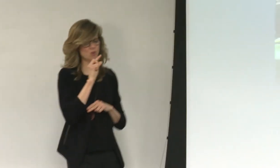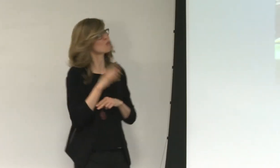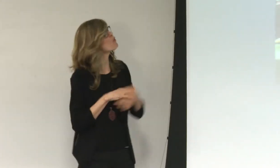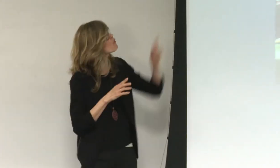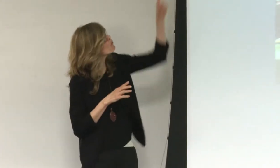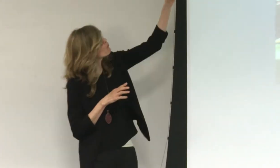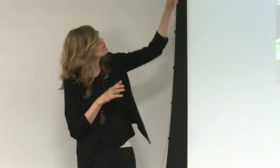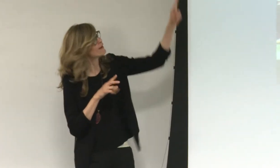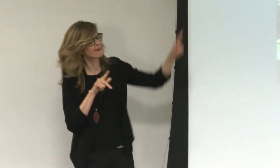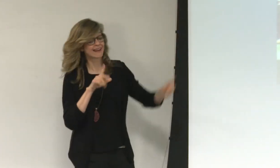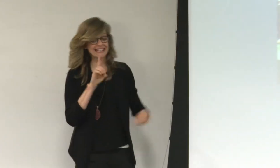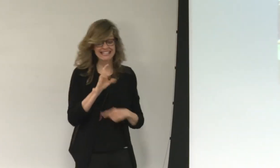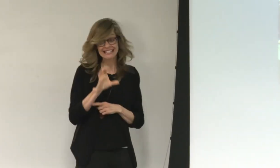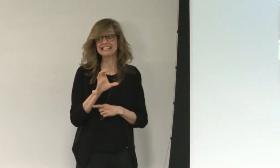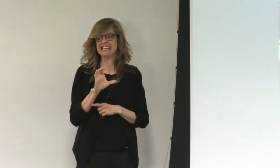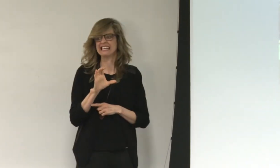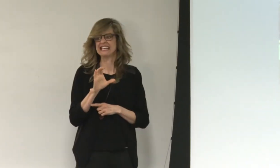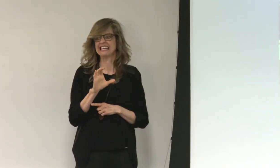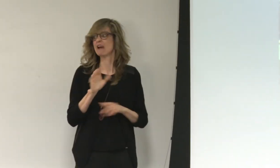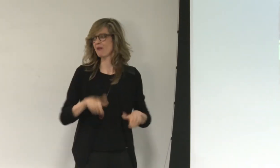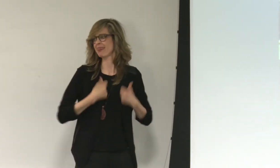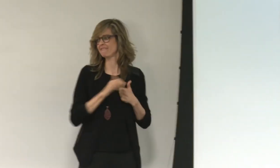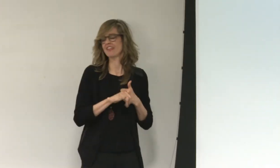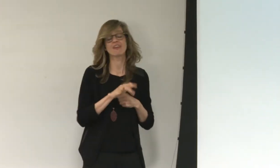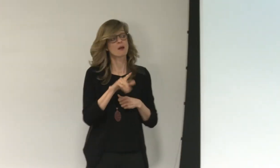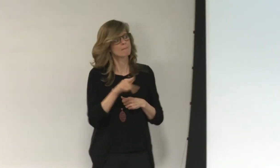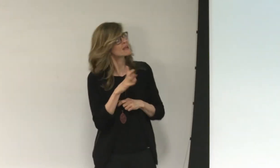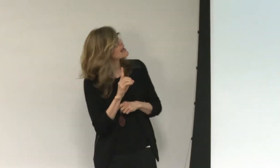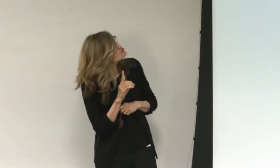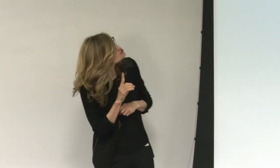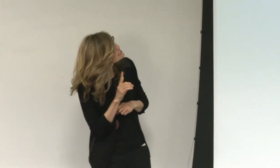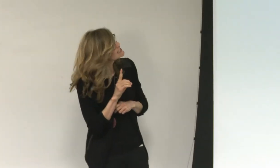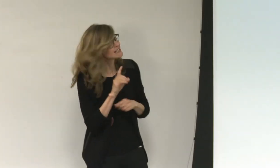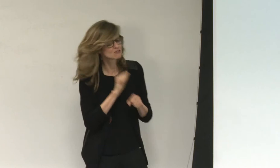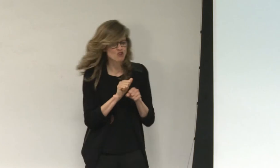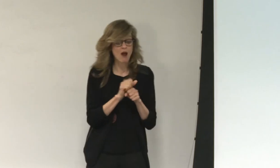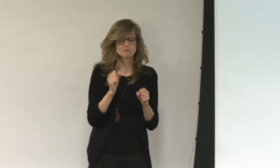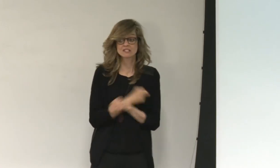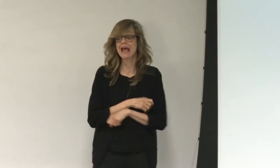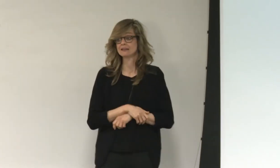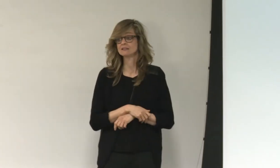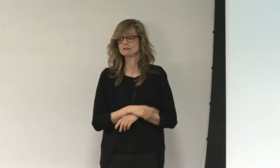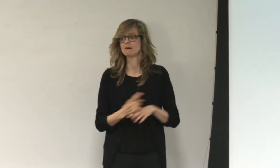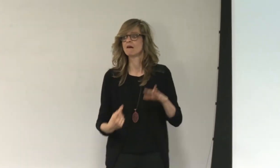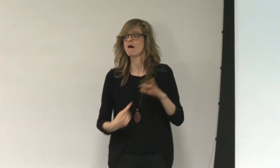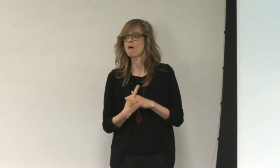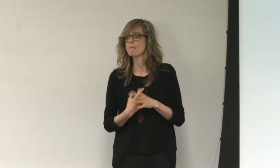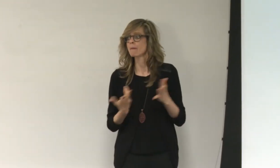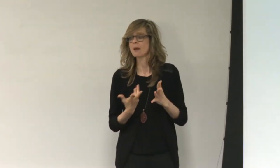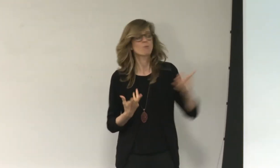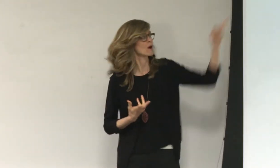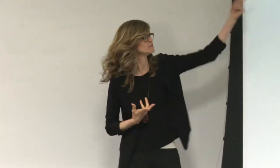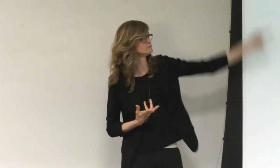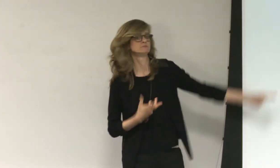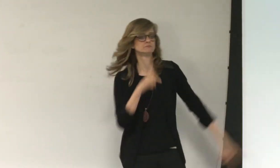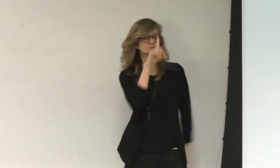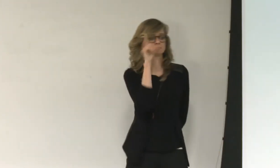SO, I SAT DOWN AND GOOGLED "DC," BECAUSE I WANTED TO LIVE THERE, "PHD," "JOB STATISTICS."